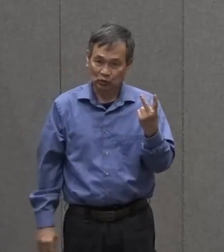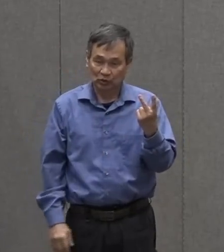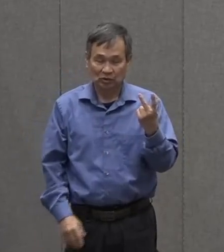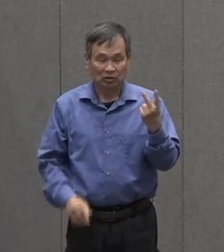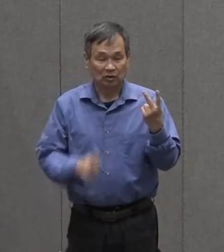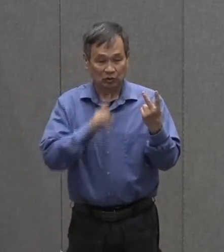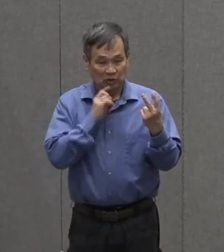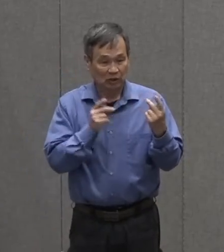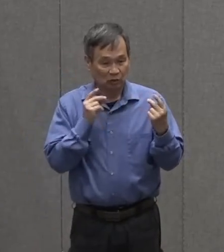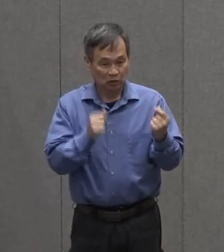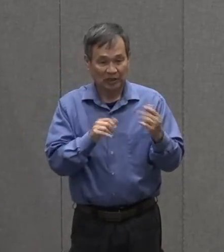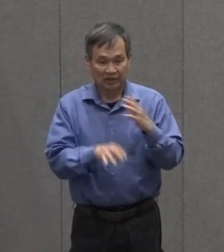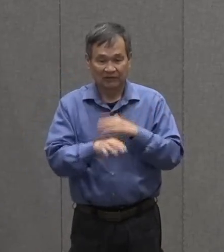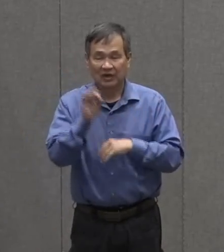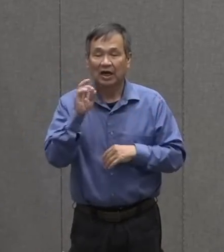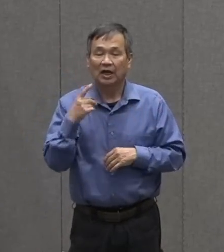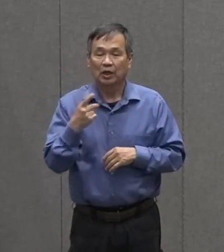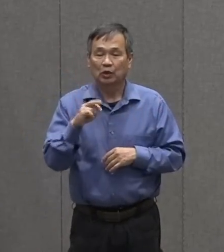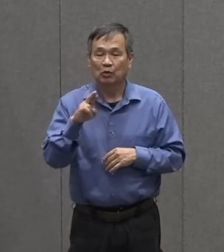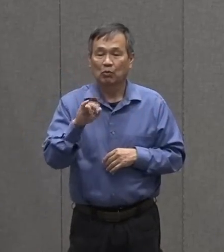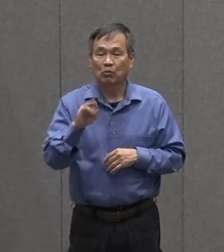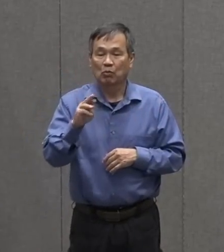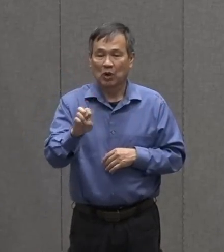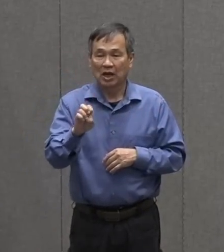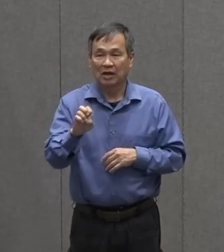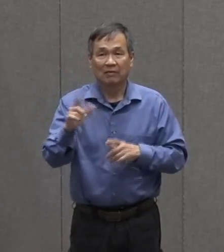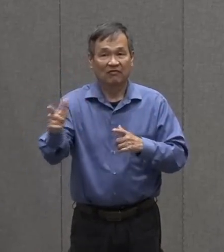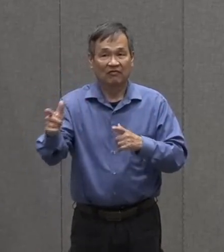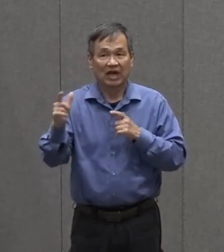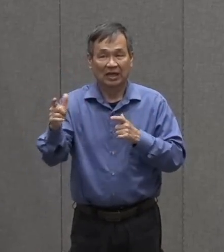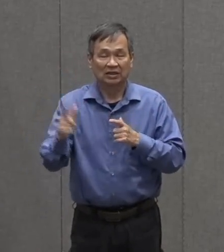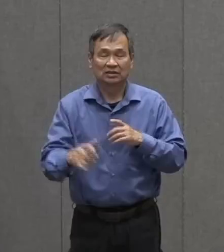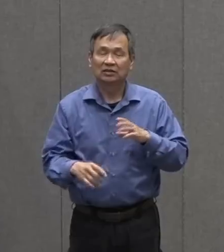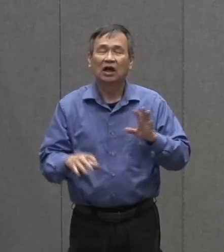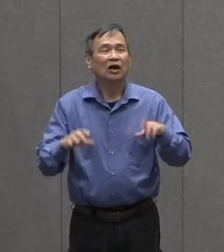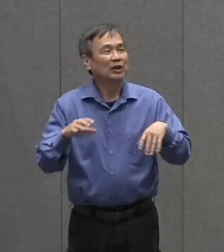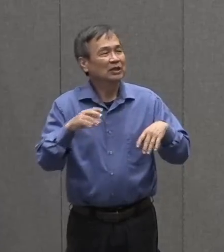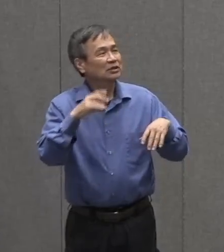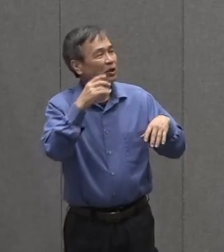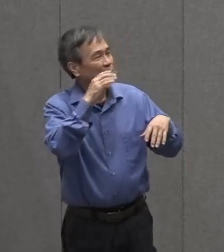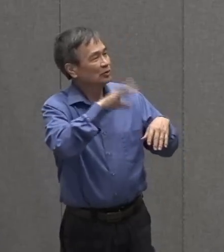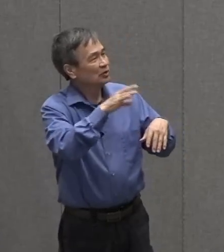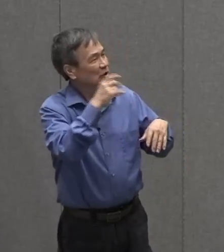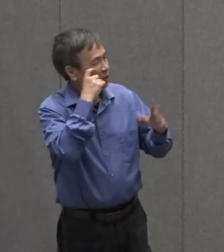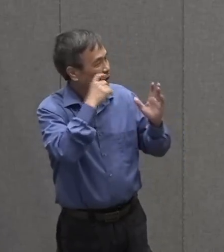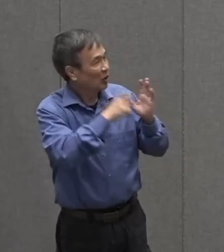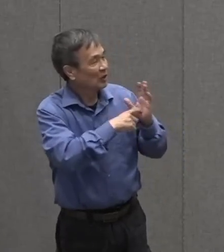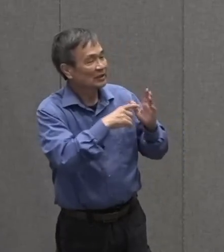to find those prime numbers really fast. Oh, yeah. So you notice we, Mrs. Sears and I,